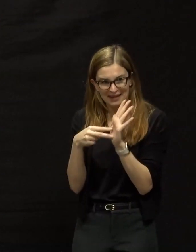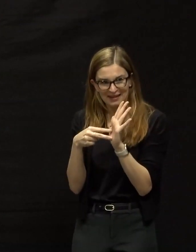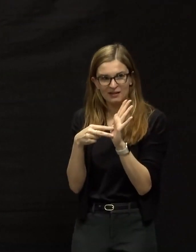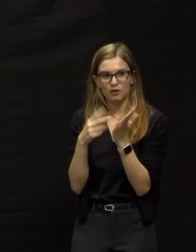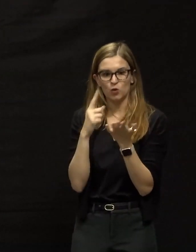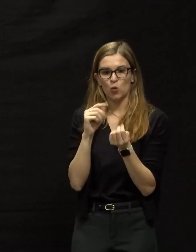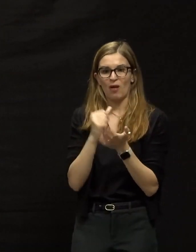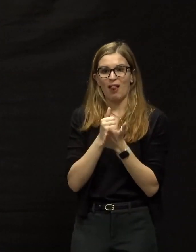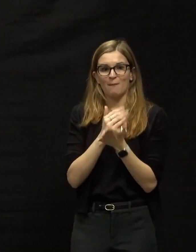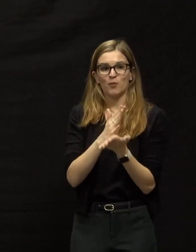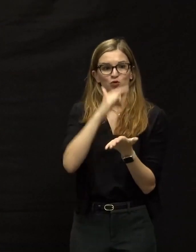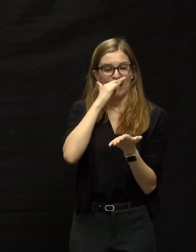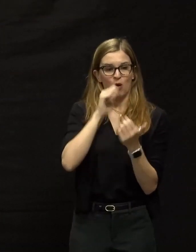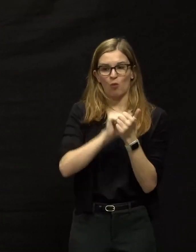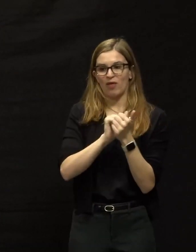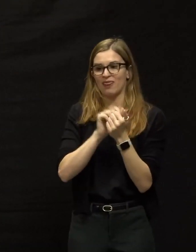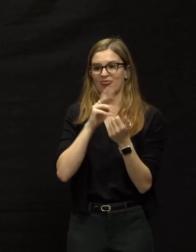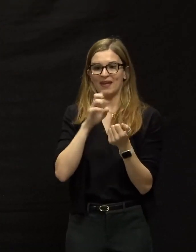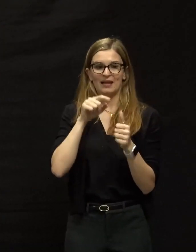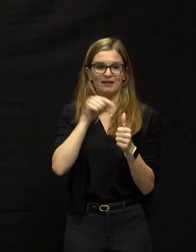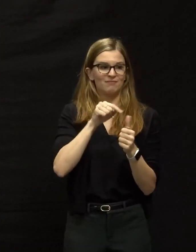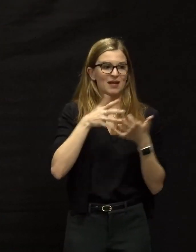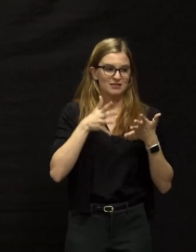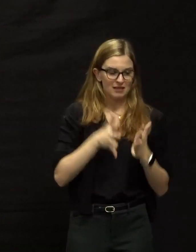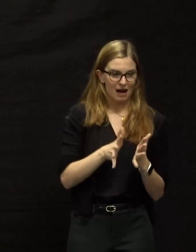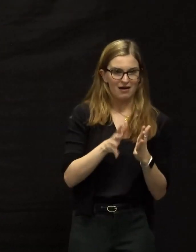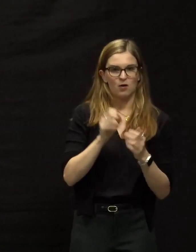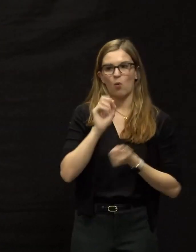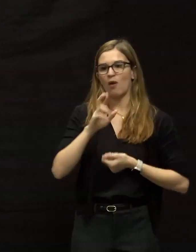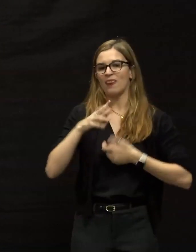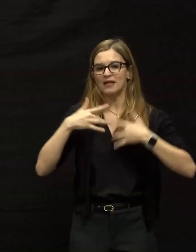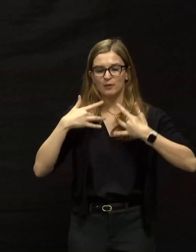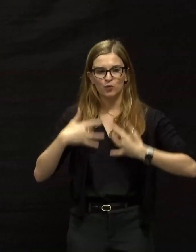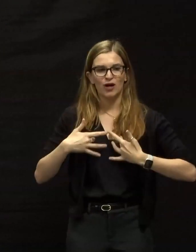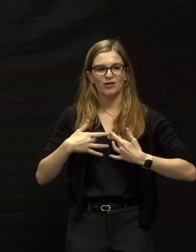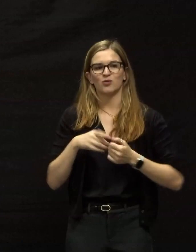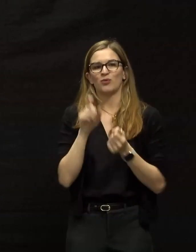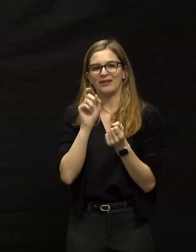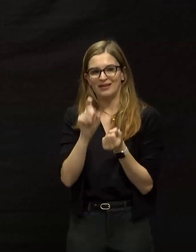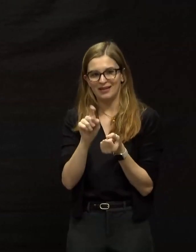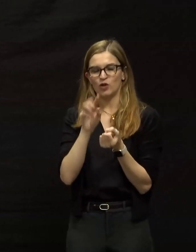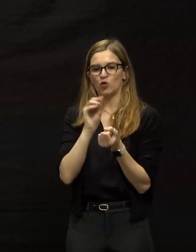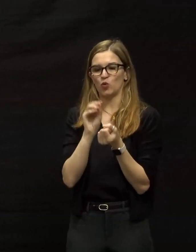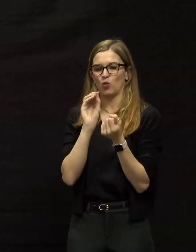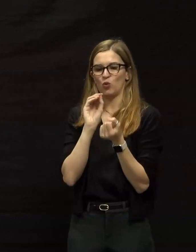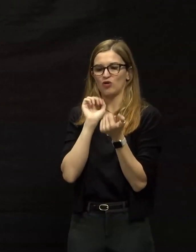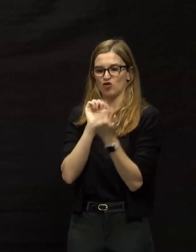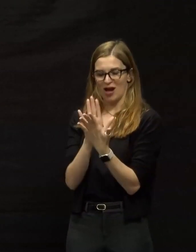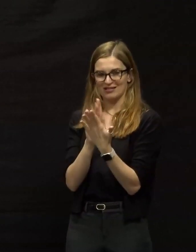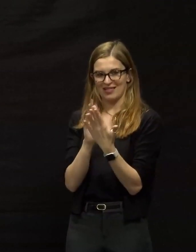we wanna talk about what this means. We wanna say, "We wanna help your child if it's anxiety or depression,